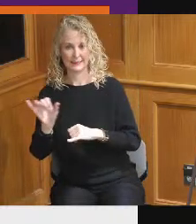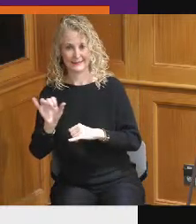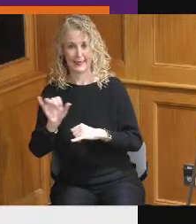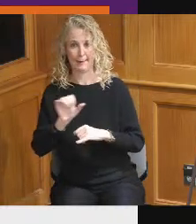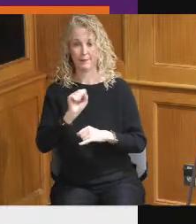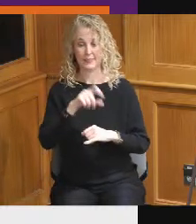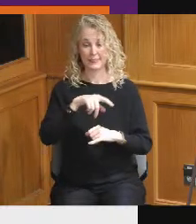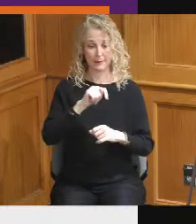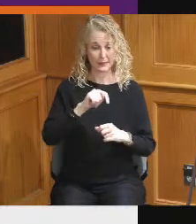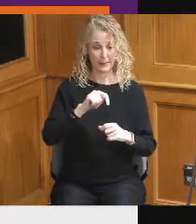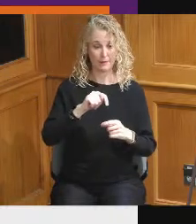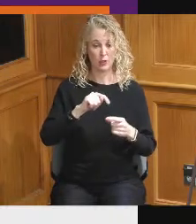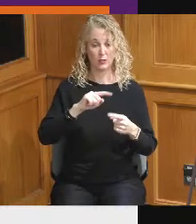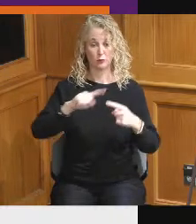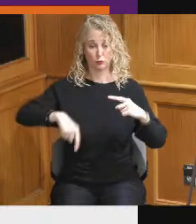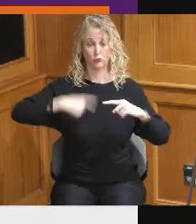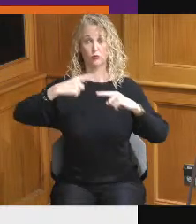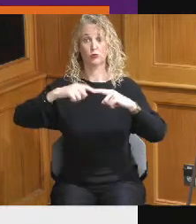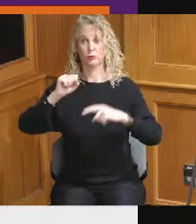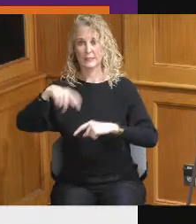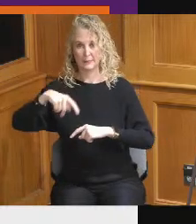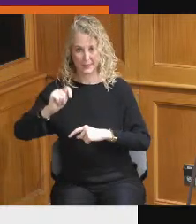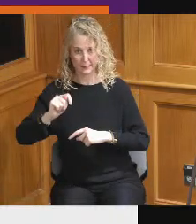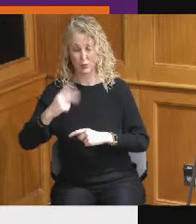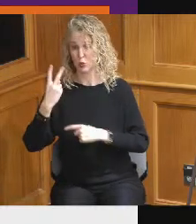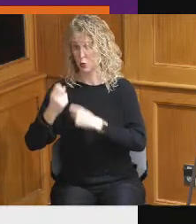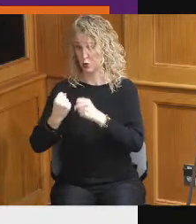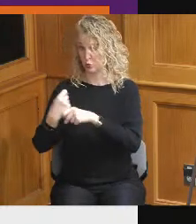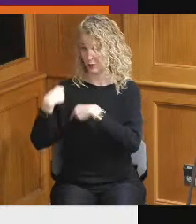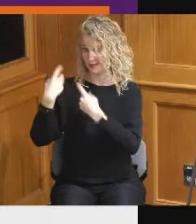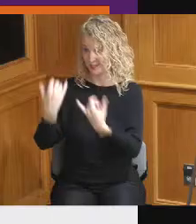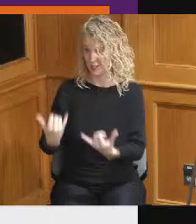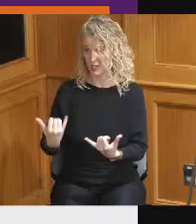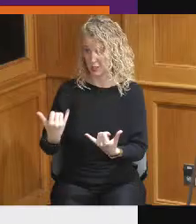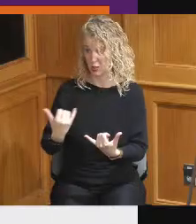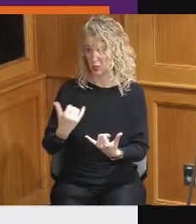started the program so in the two years since we actually had in September 22 is when we had